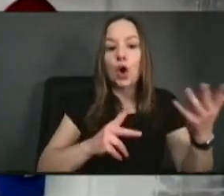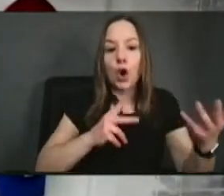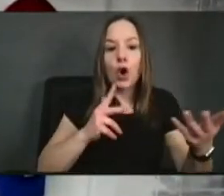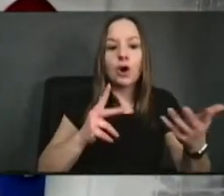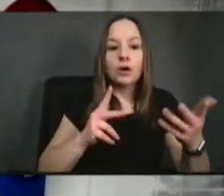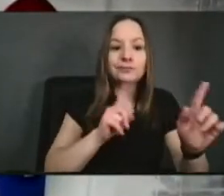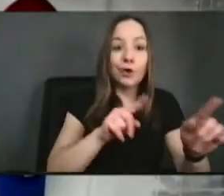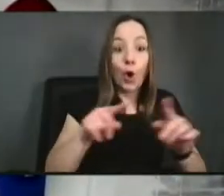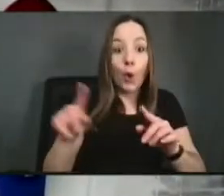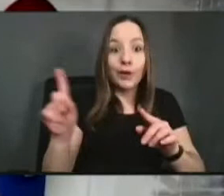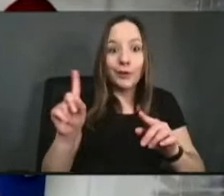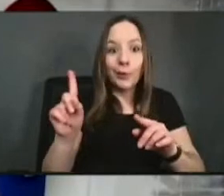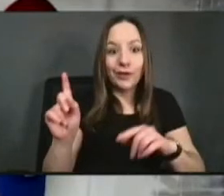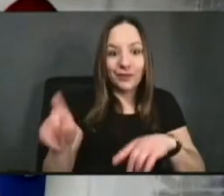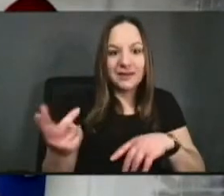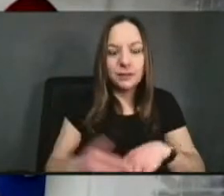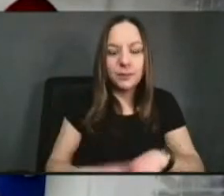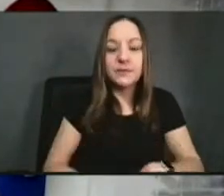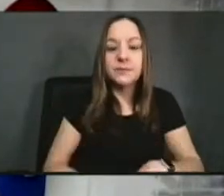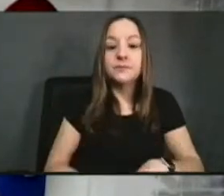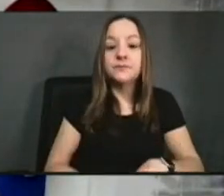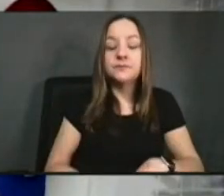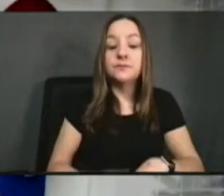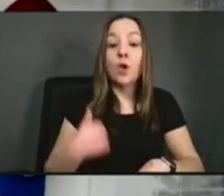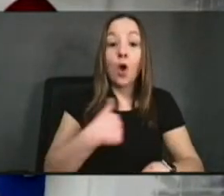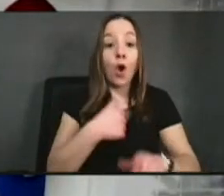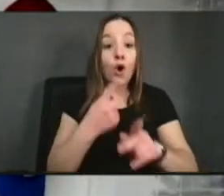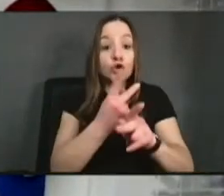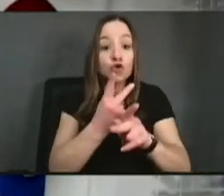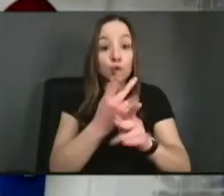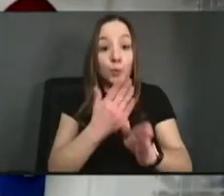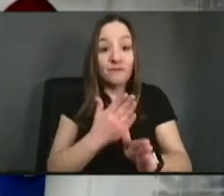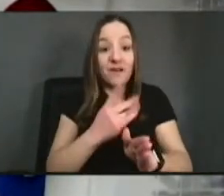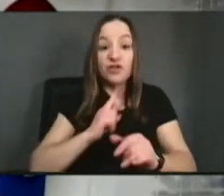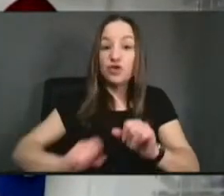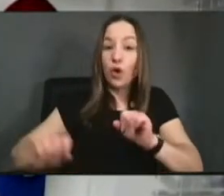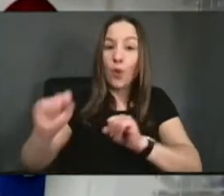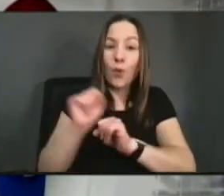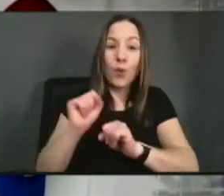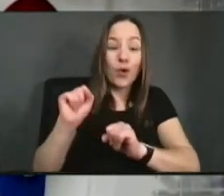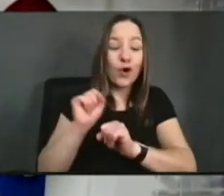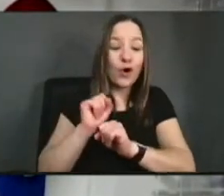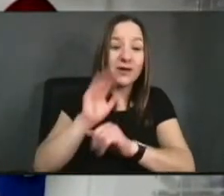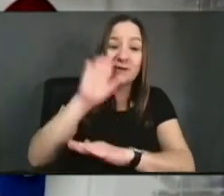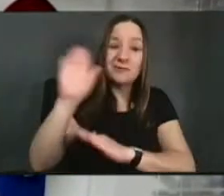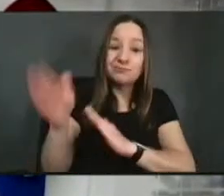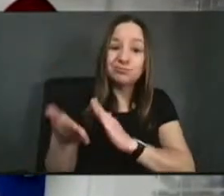we're getting our Our students to where they need to be. We